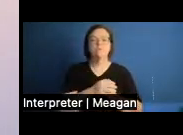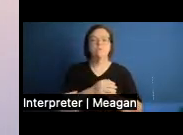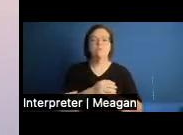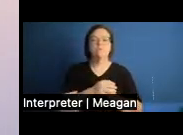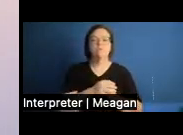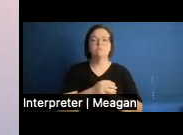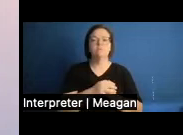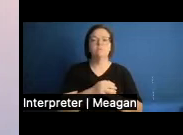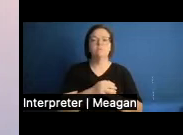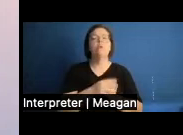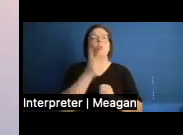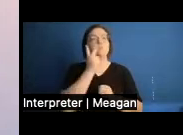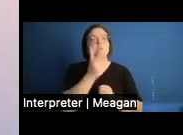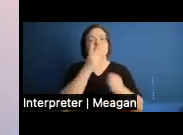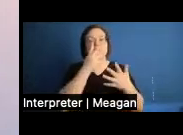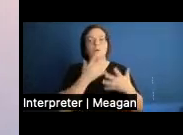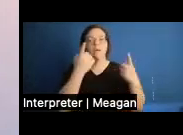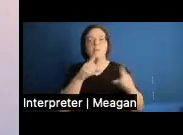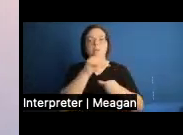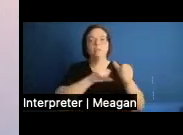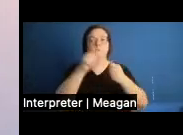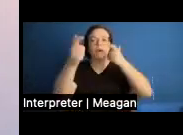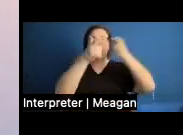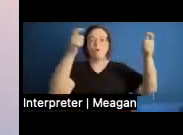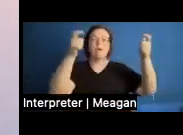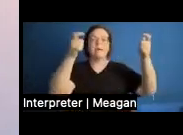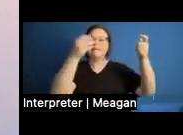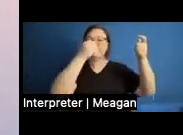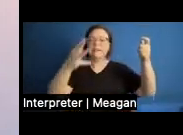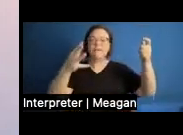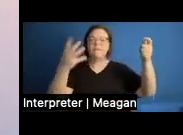“We see despair when social arrogance and indifference exist in the same person